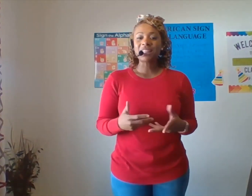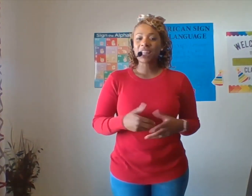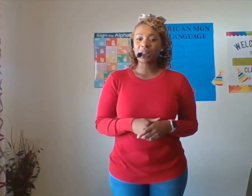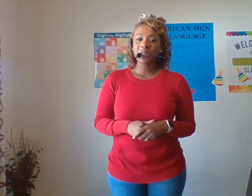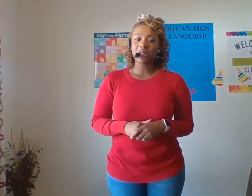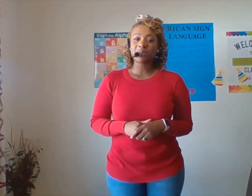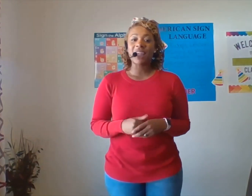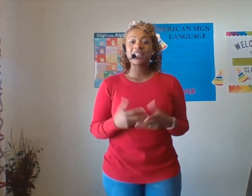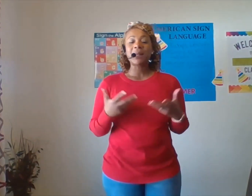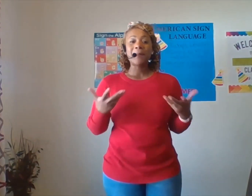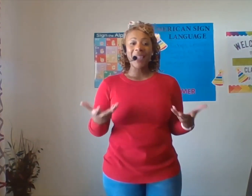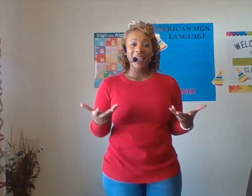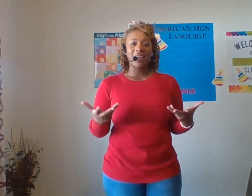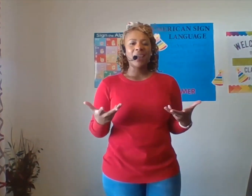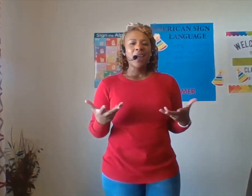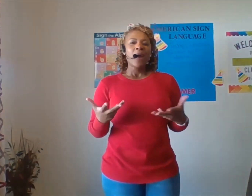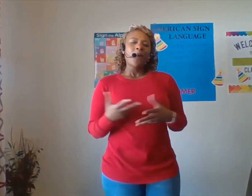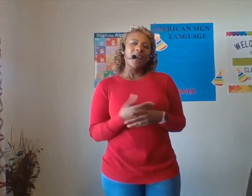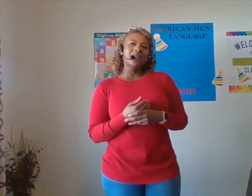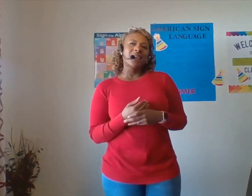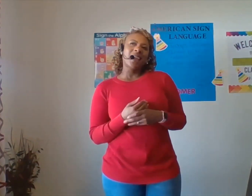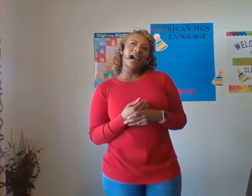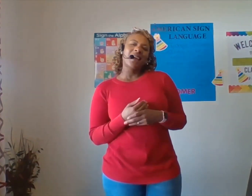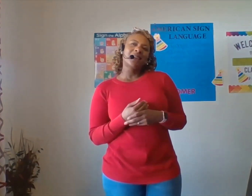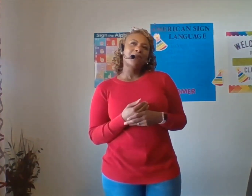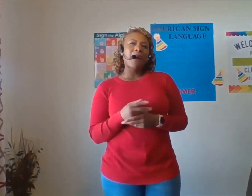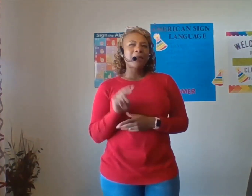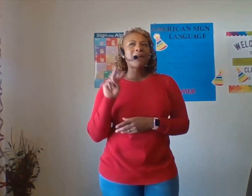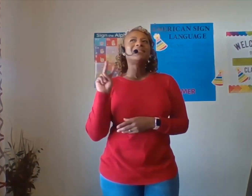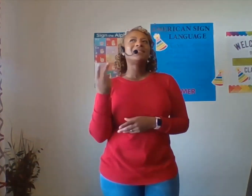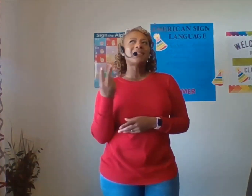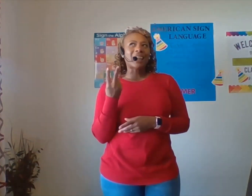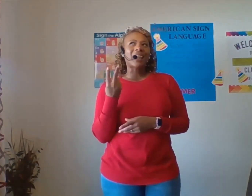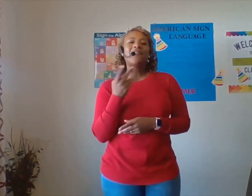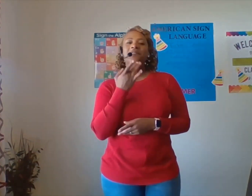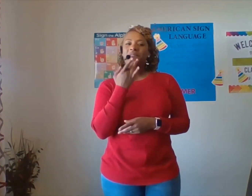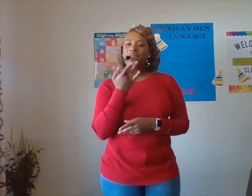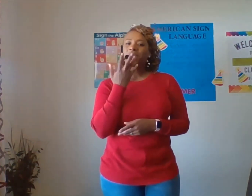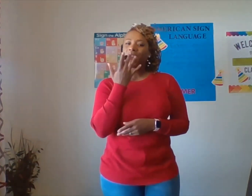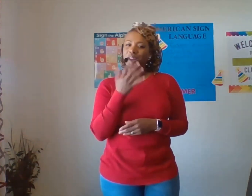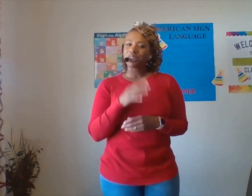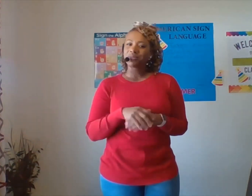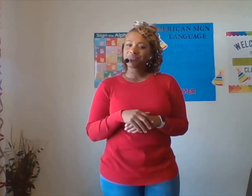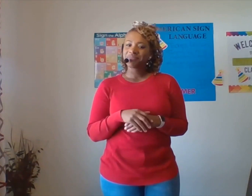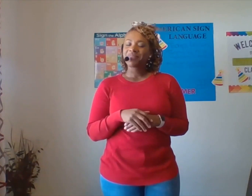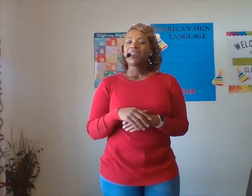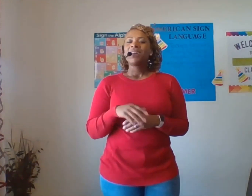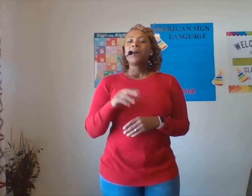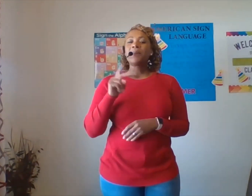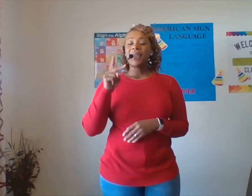color excuse me is pink which is probably my second favorite color pink